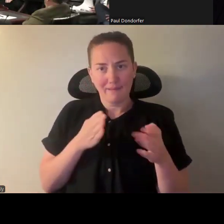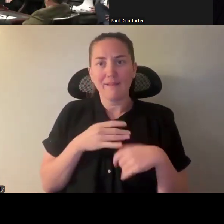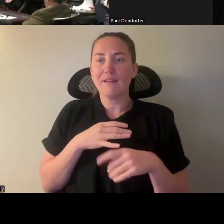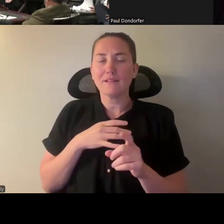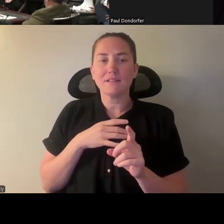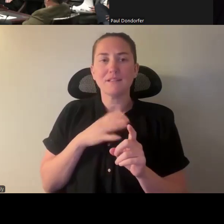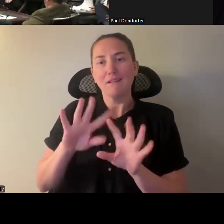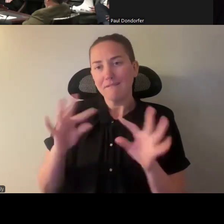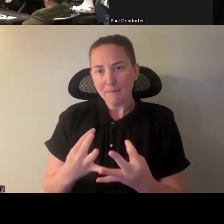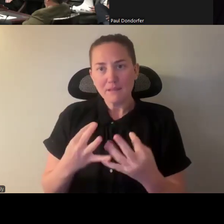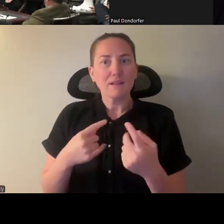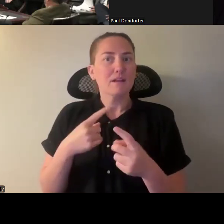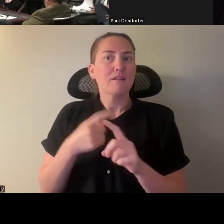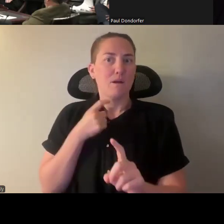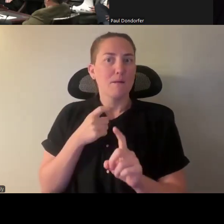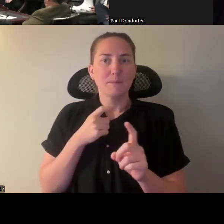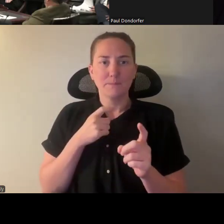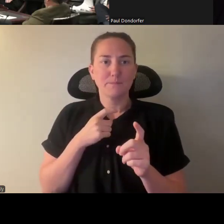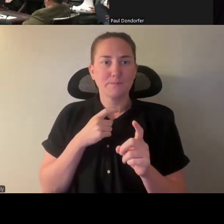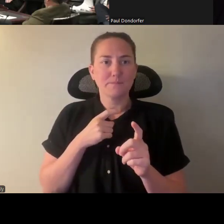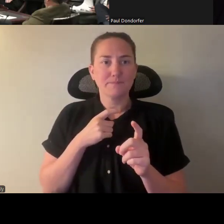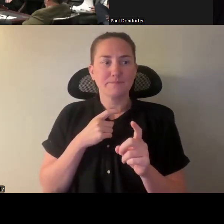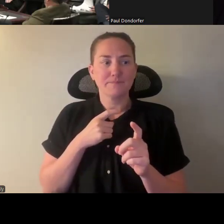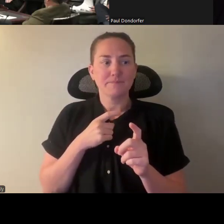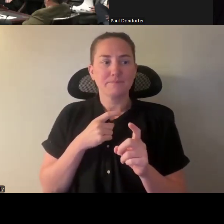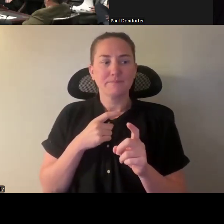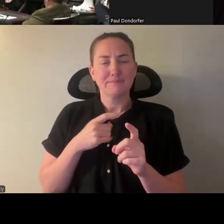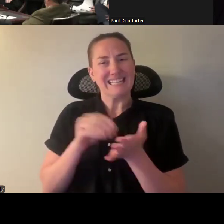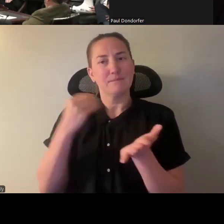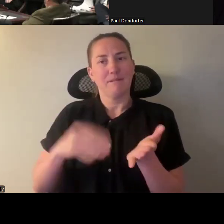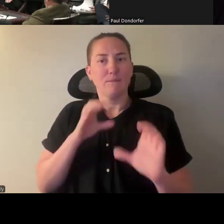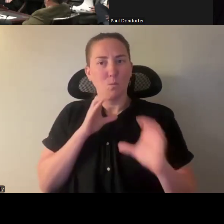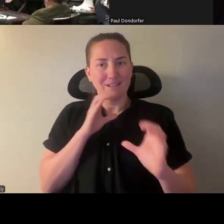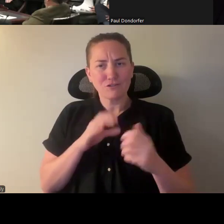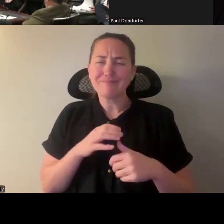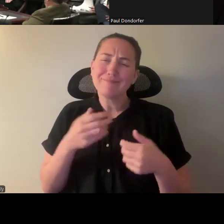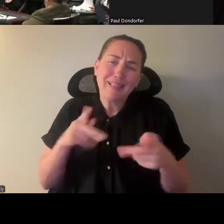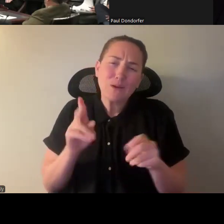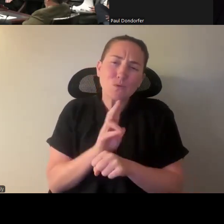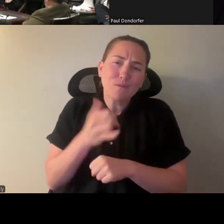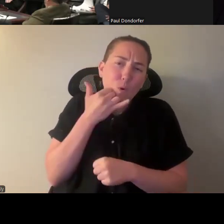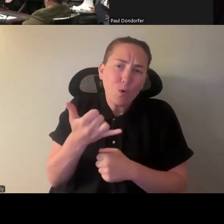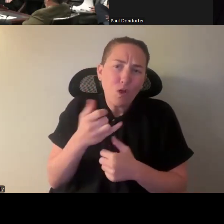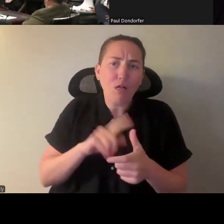and their families from um costly communications they still have phone calls they have um mail they